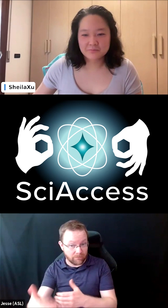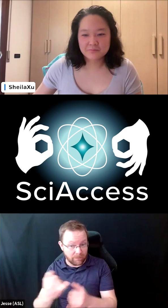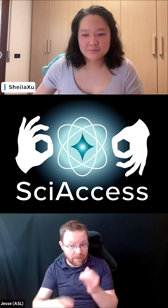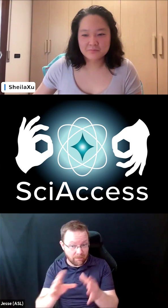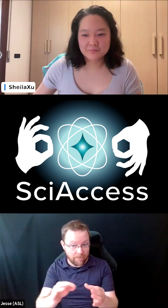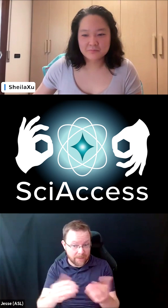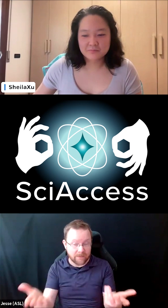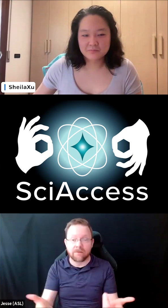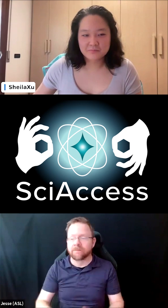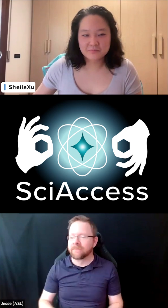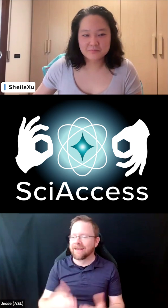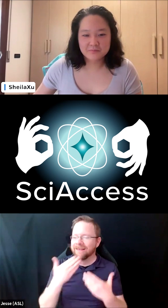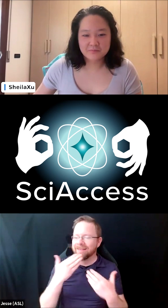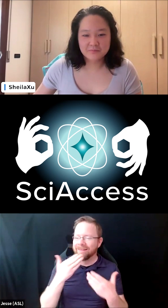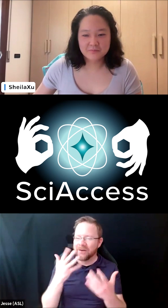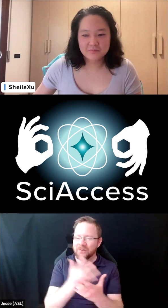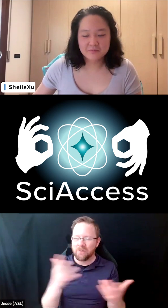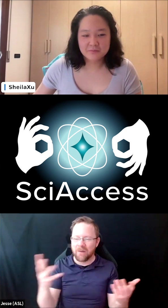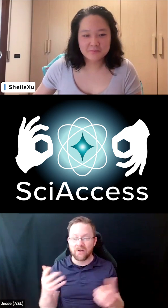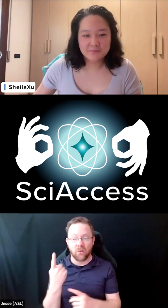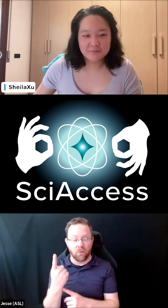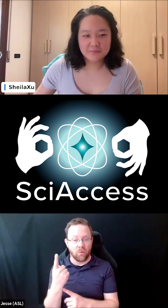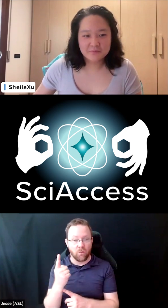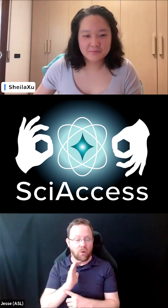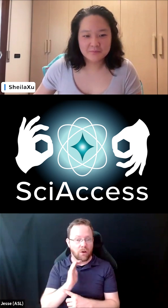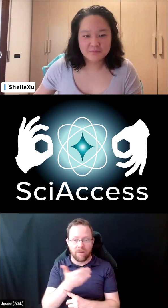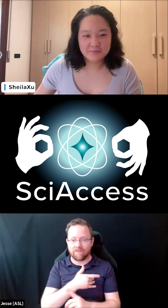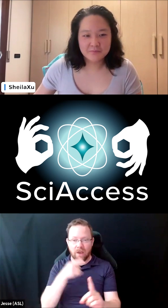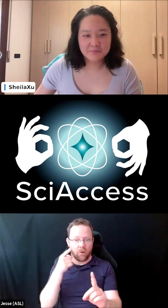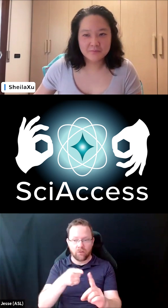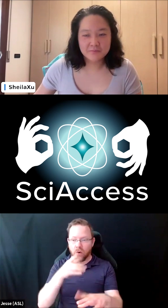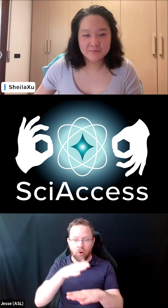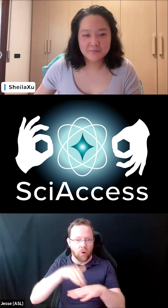call to action beyond the abstract call for more research